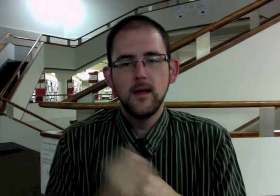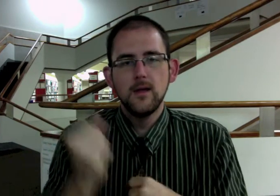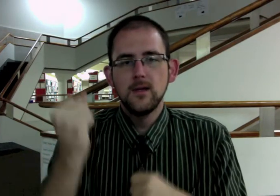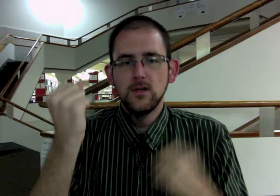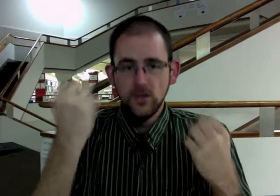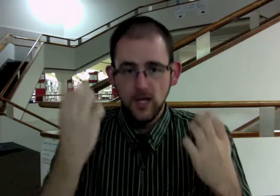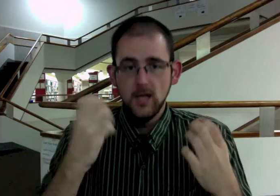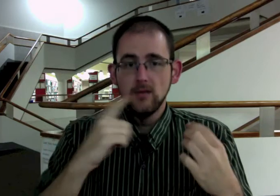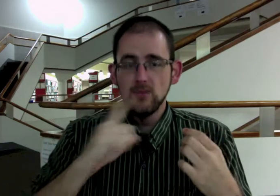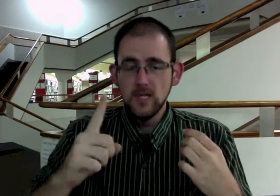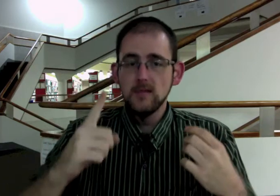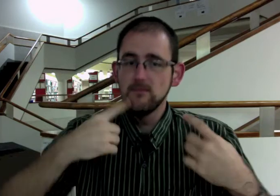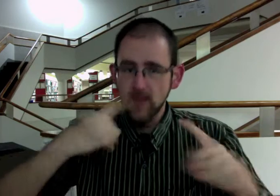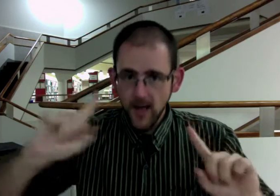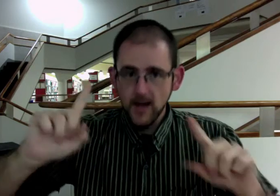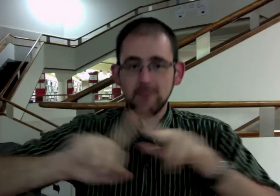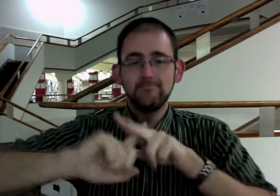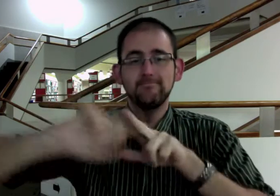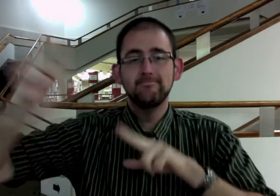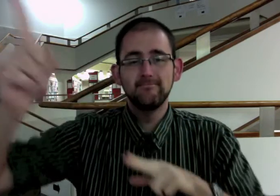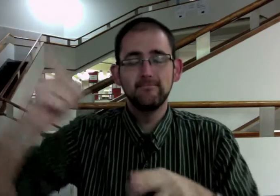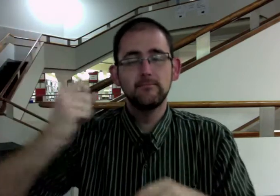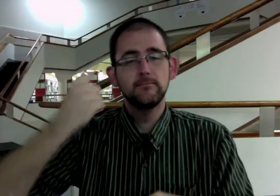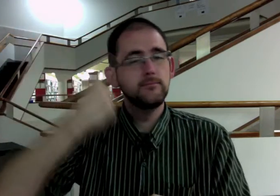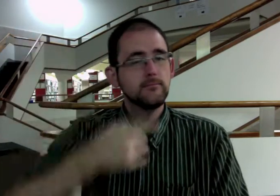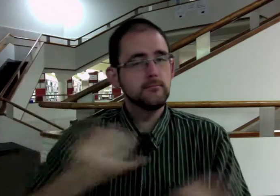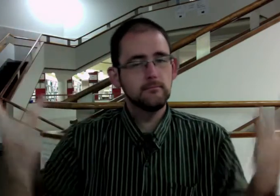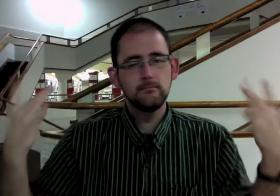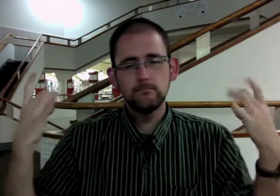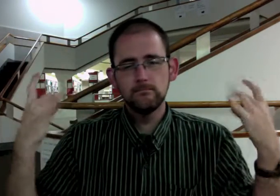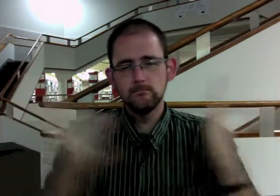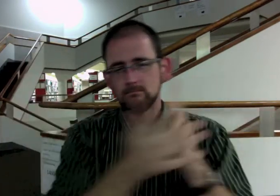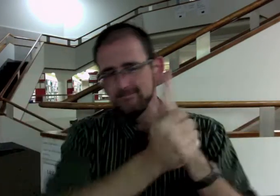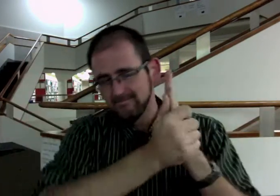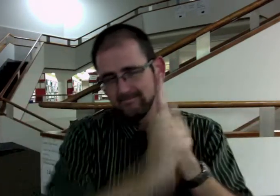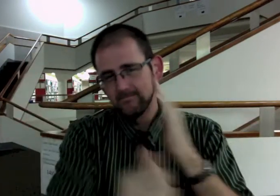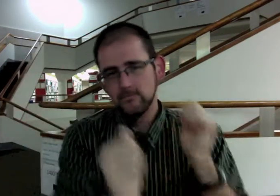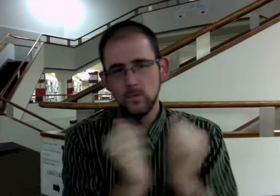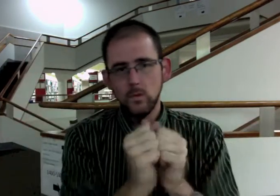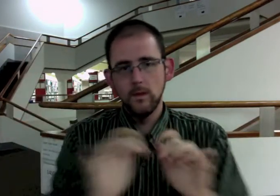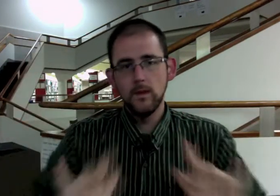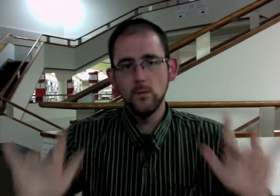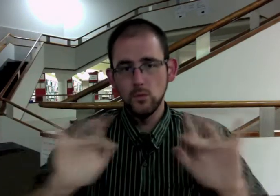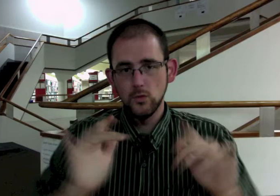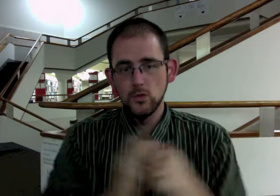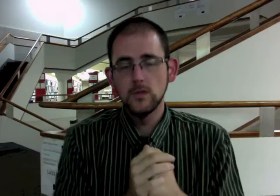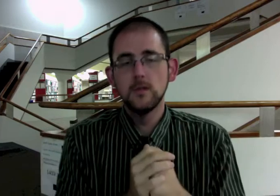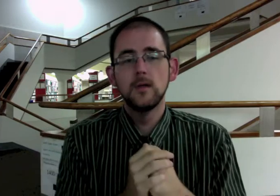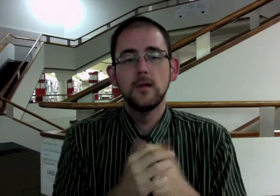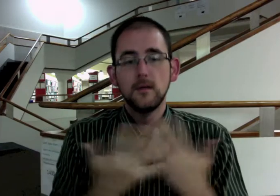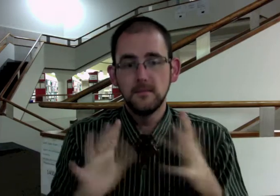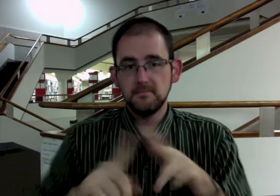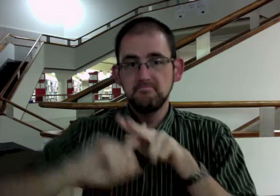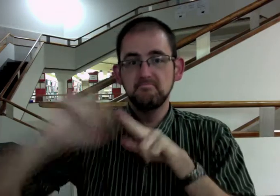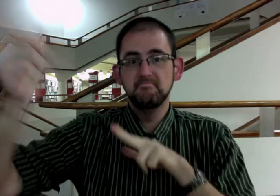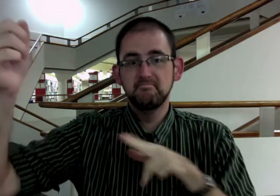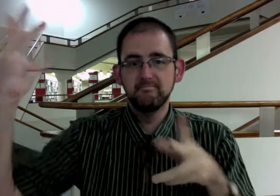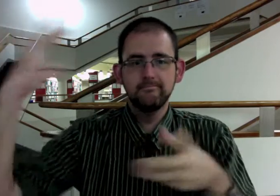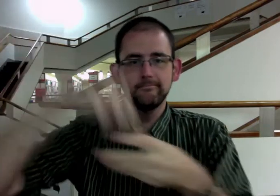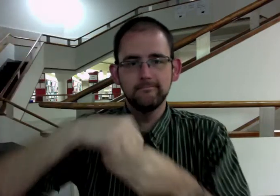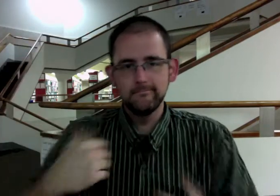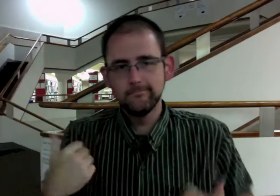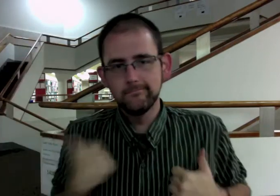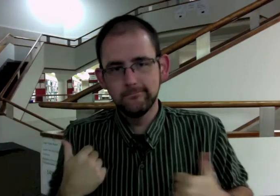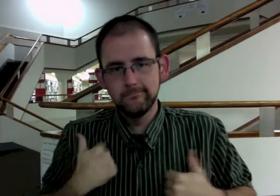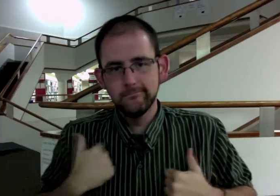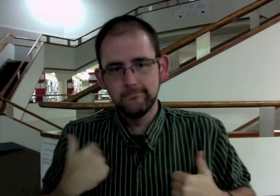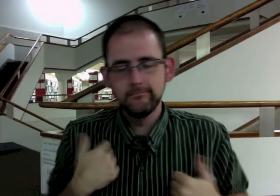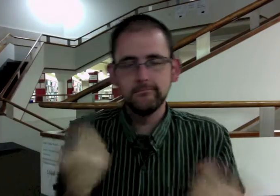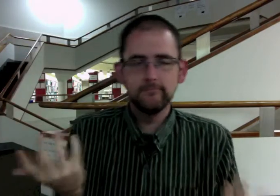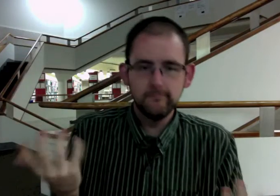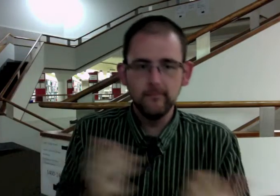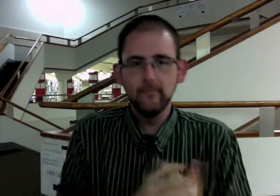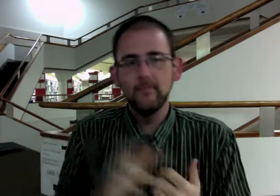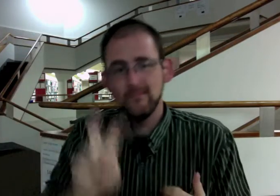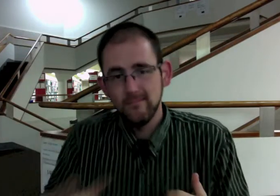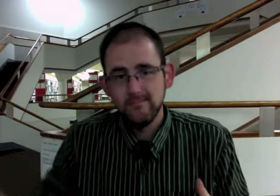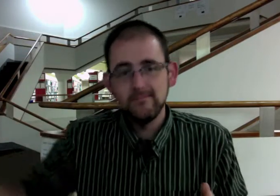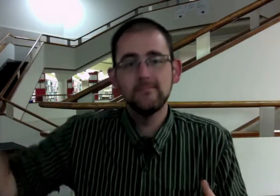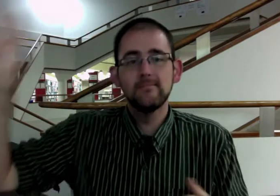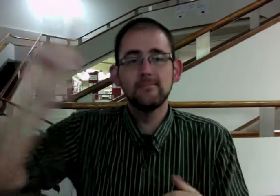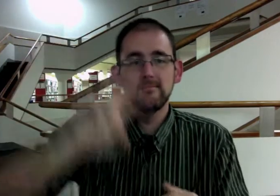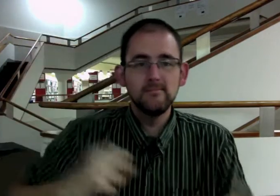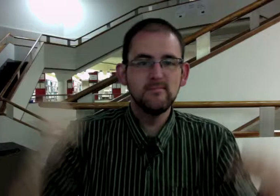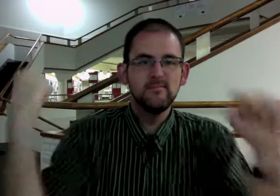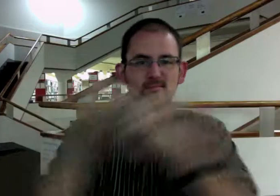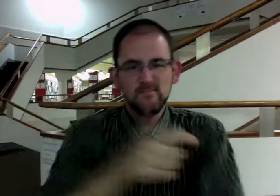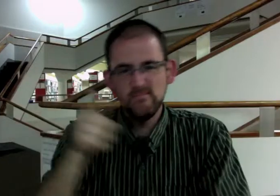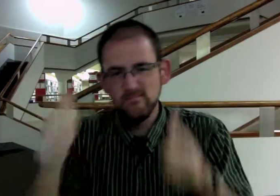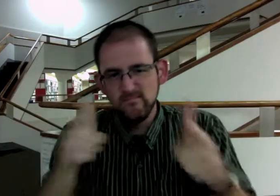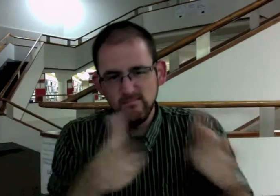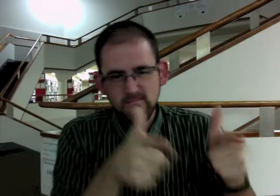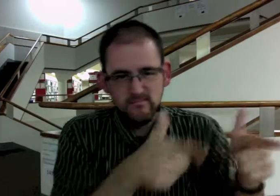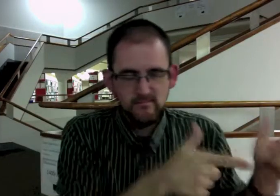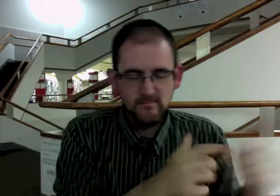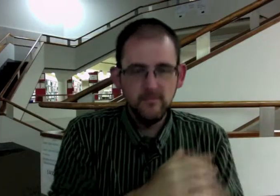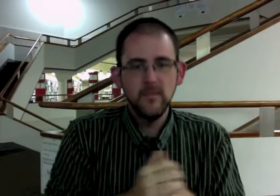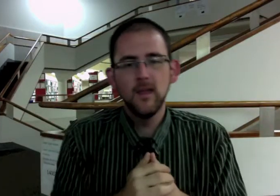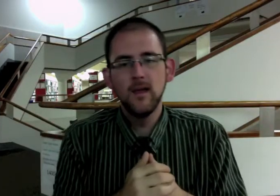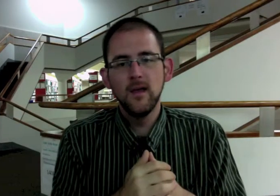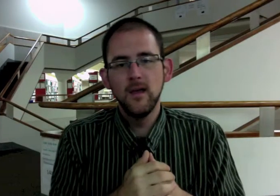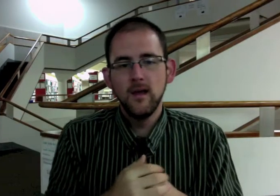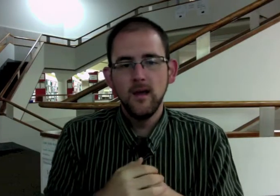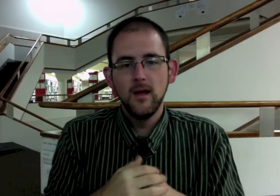Thanks to her skill with computers, she makes it out and joins the army. She sees the world and fights for her government.